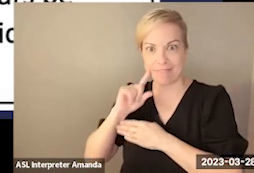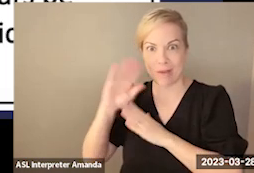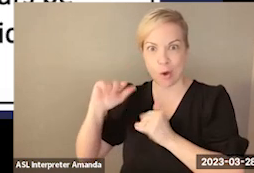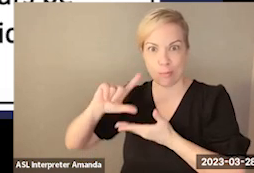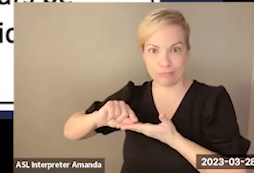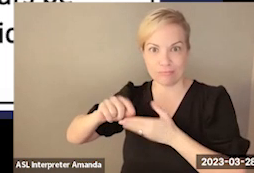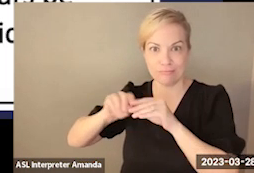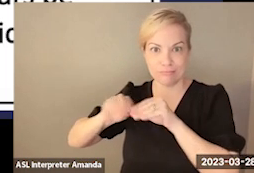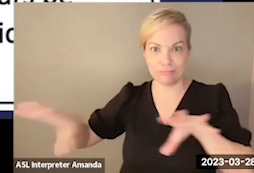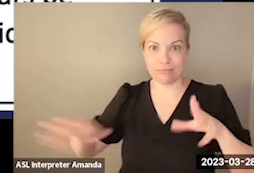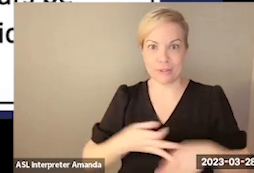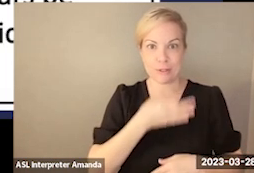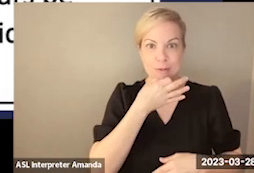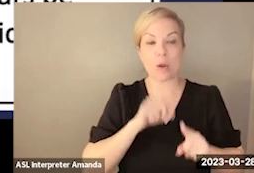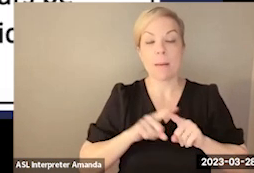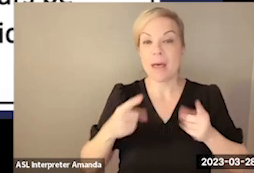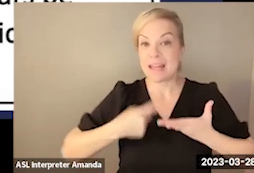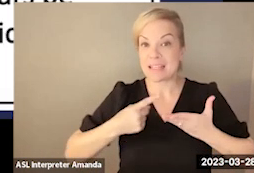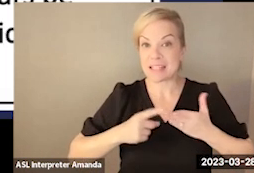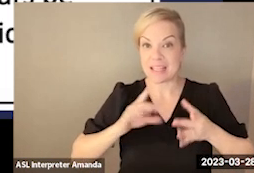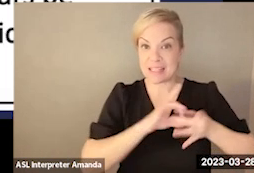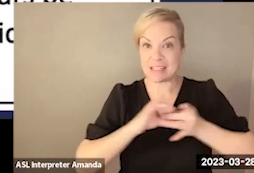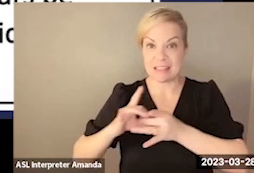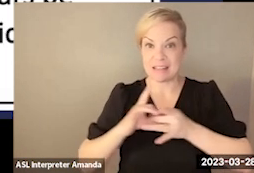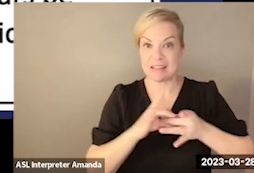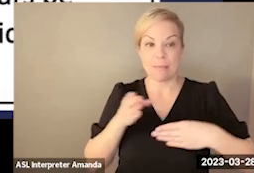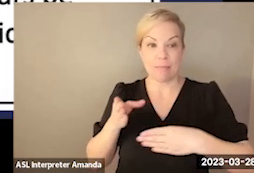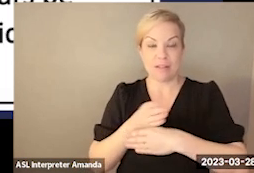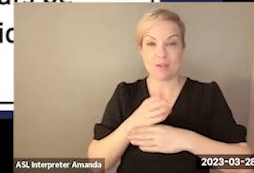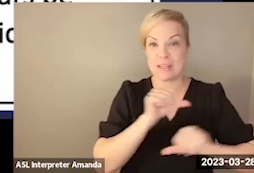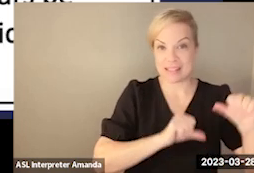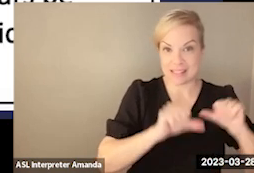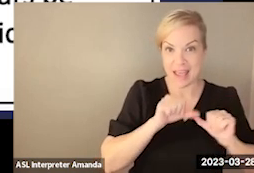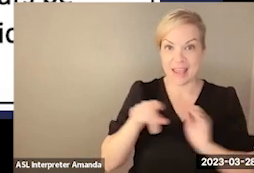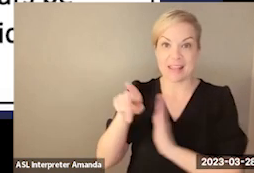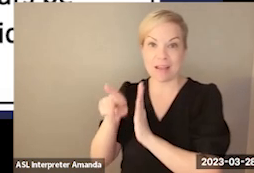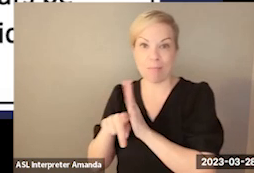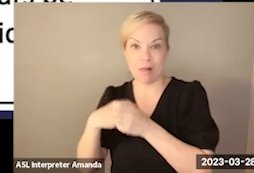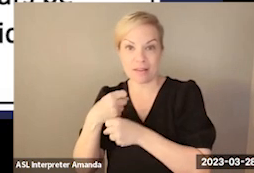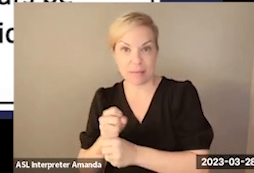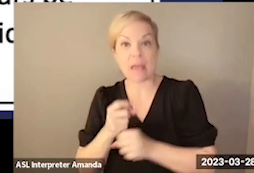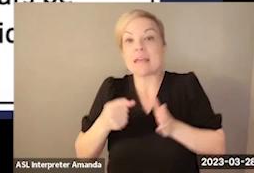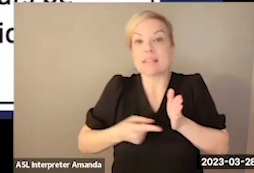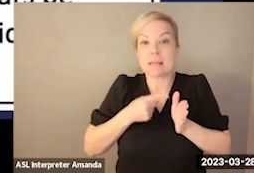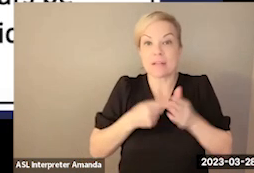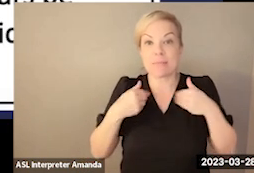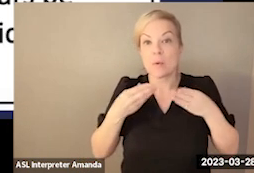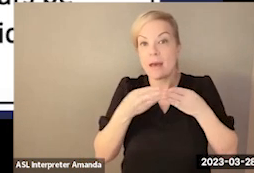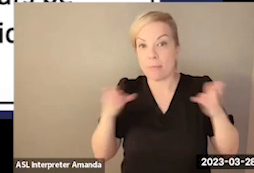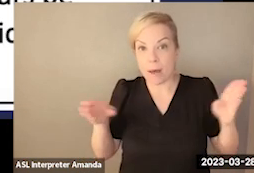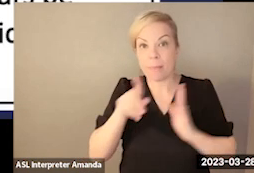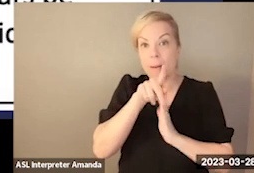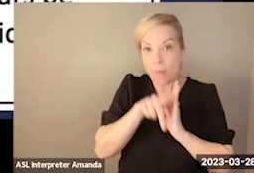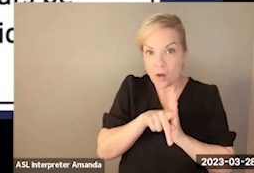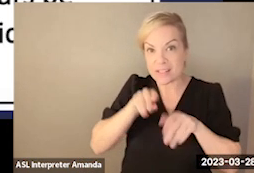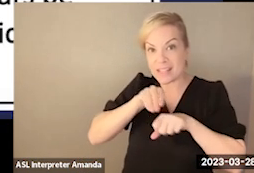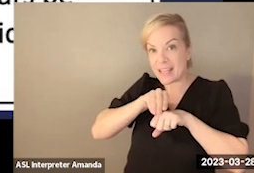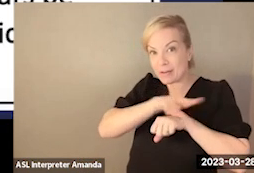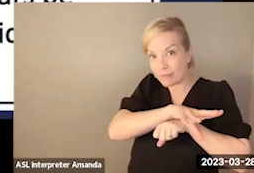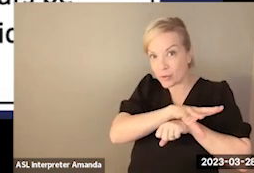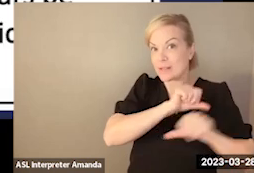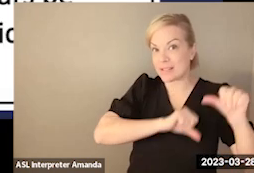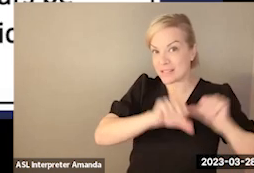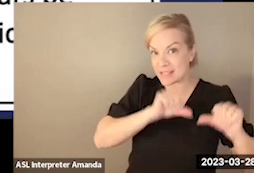Debbie Stine, Science & Technology Policy Academy: and it talks about this relationship between science, technology and policy making. So sometimes we have public policy influencing science, technology, which, in brief, we say is policy for science.